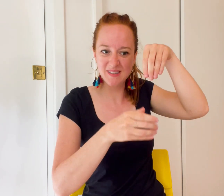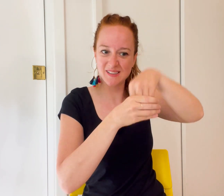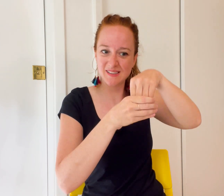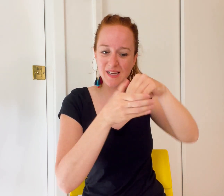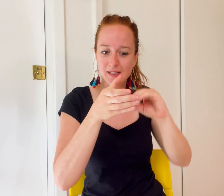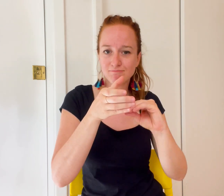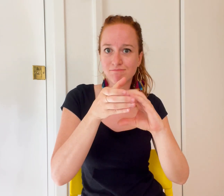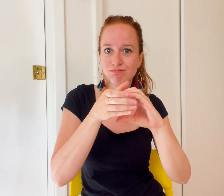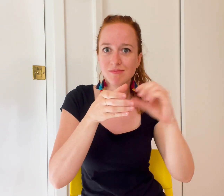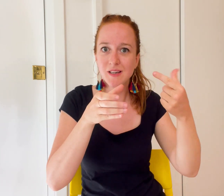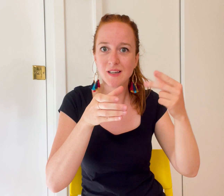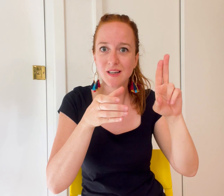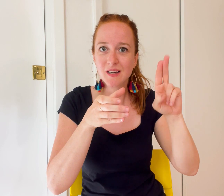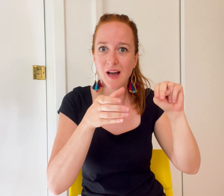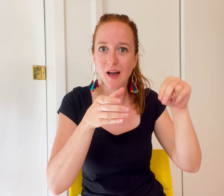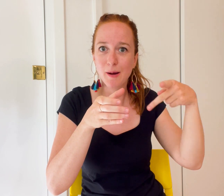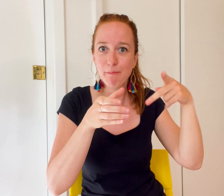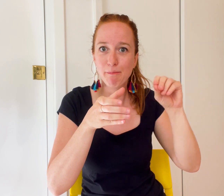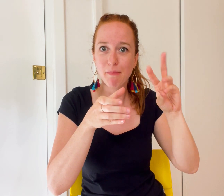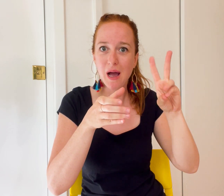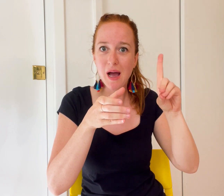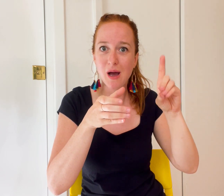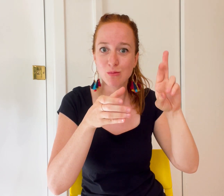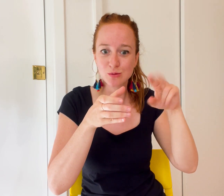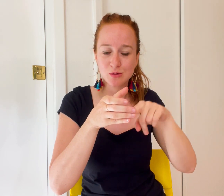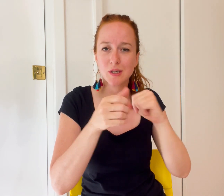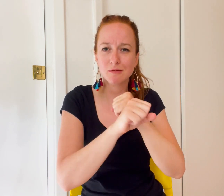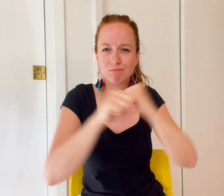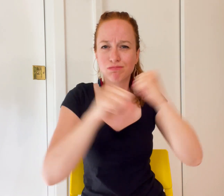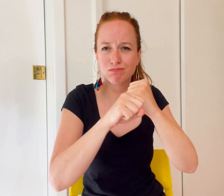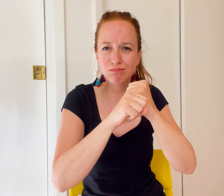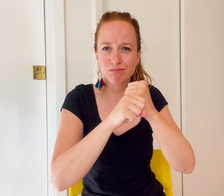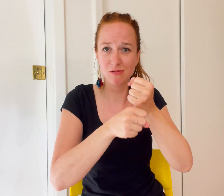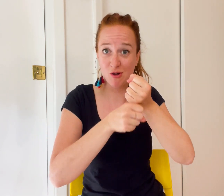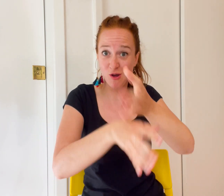causing the gunpowder inside the shell to explode